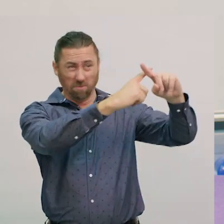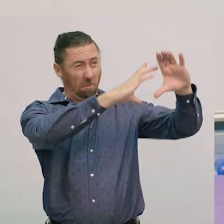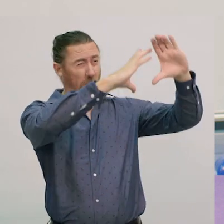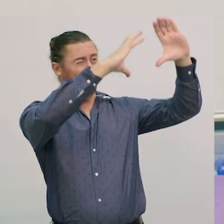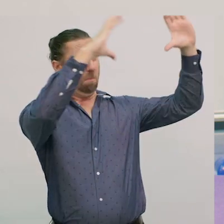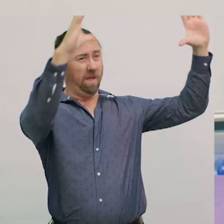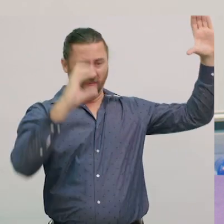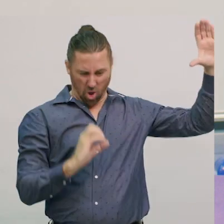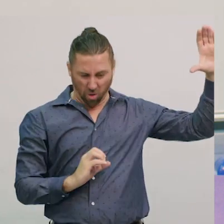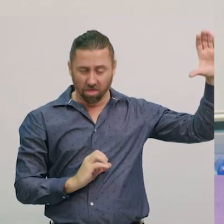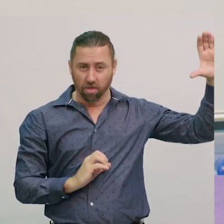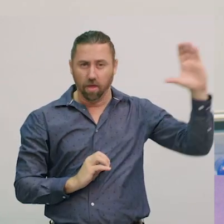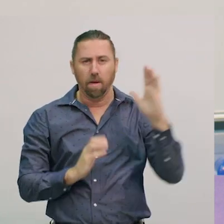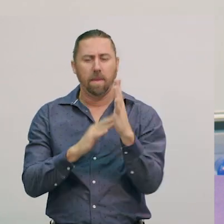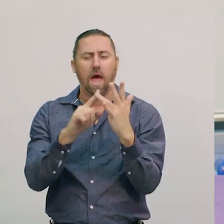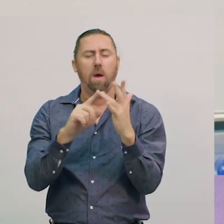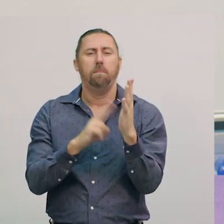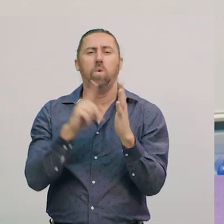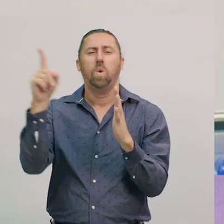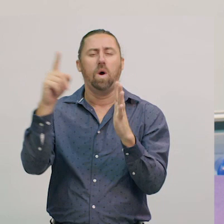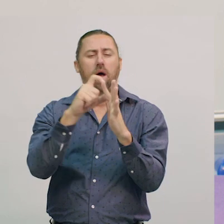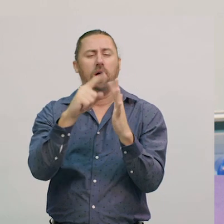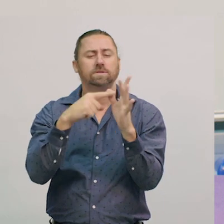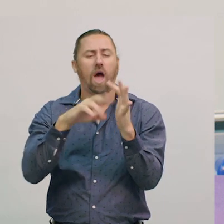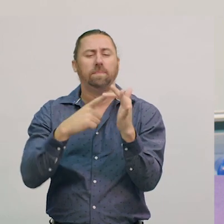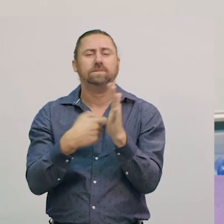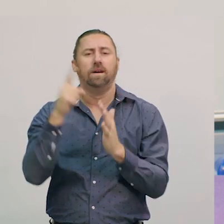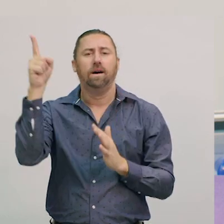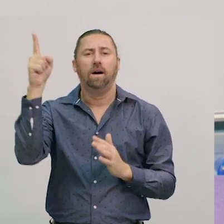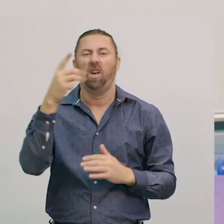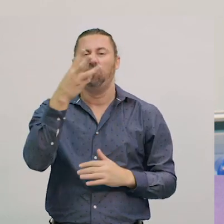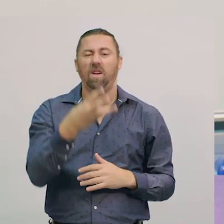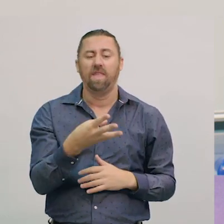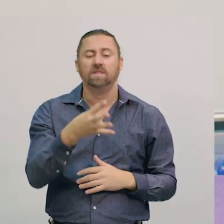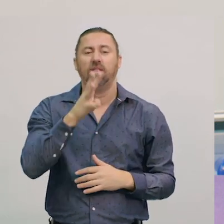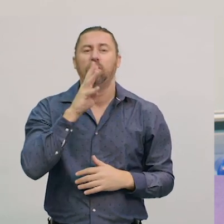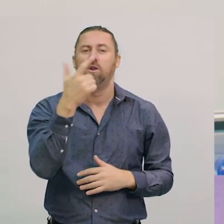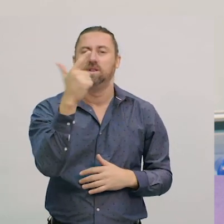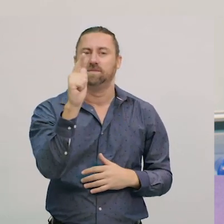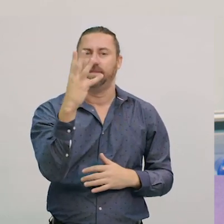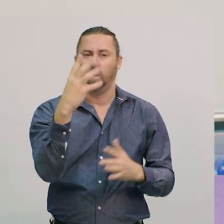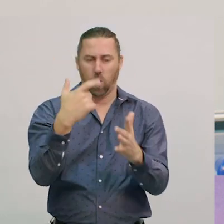The Moon has a much smaller diameter than the Earth – 3,474km.